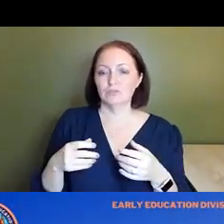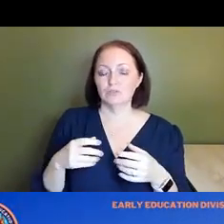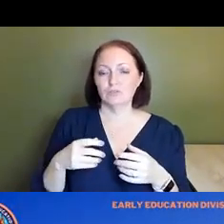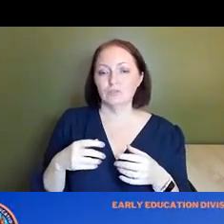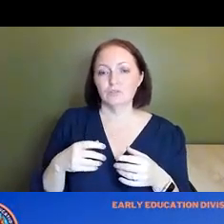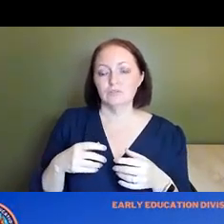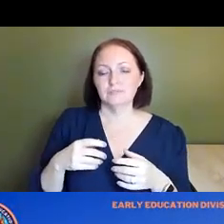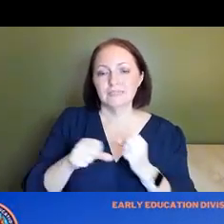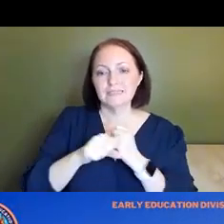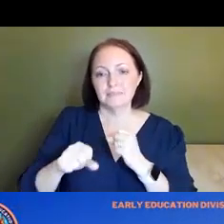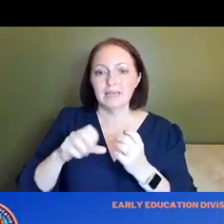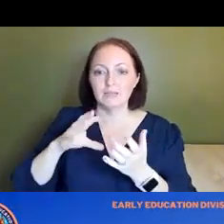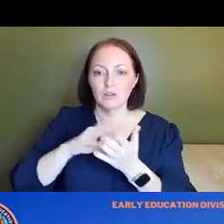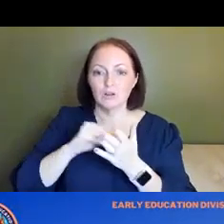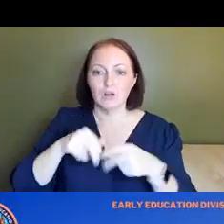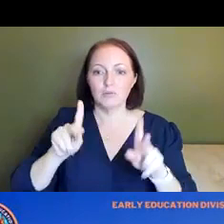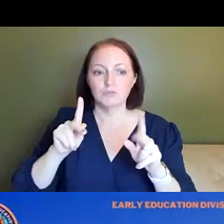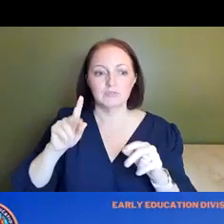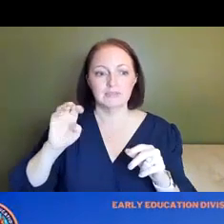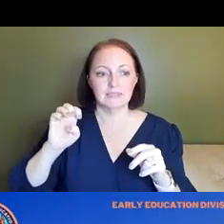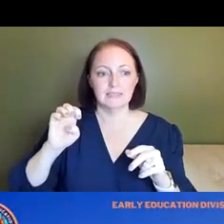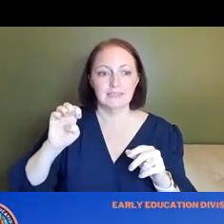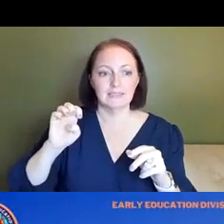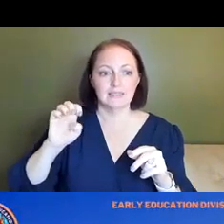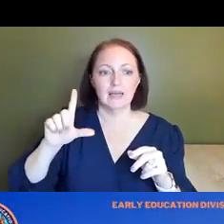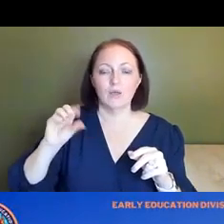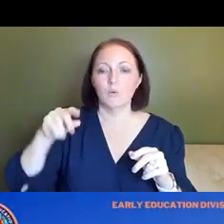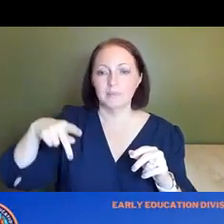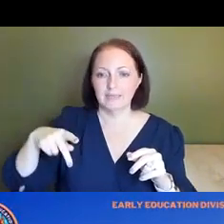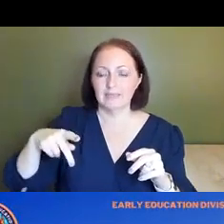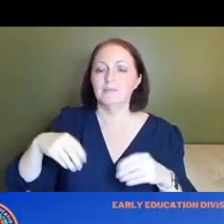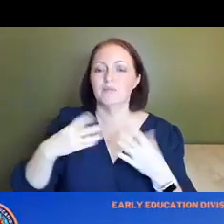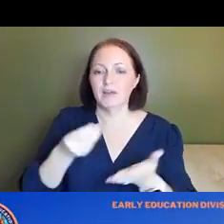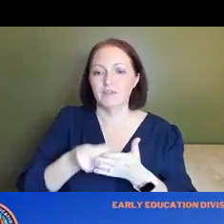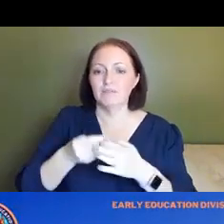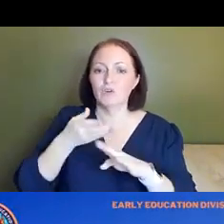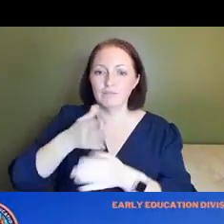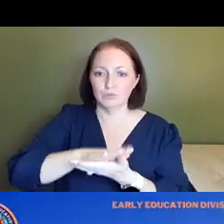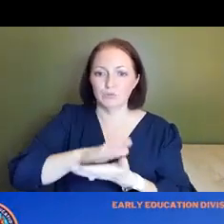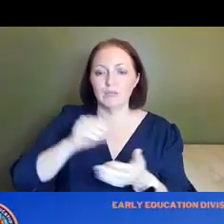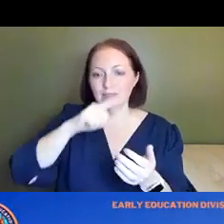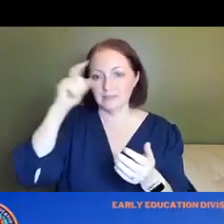Opportunities Program or ELO-P provides funding for after school and summer school enrichment